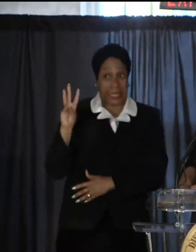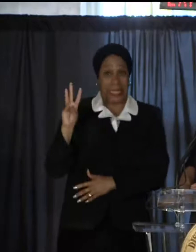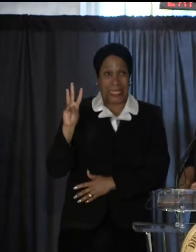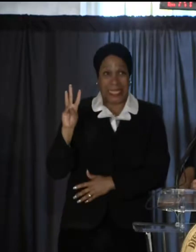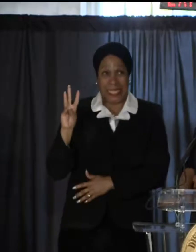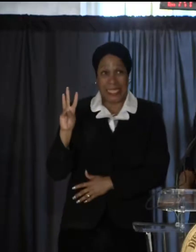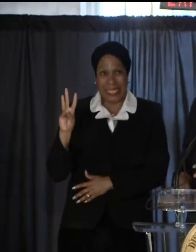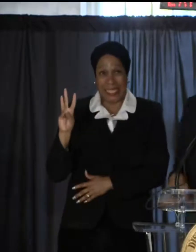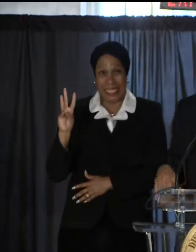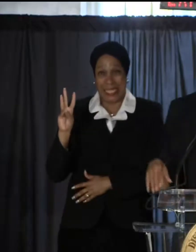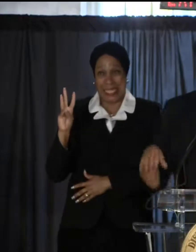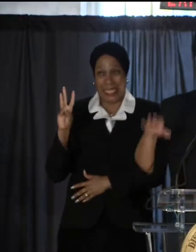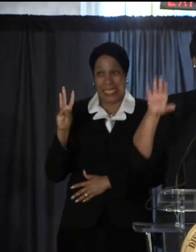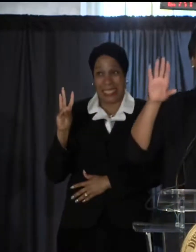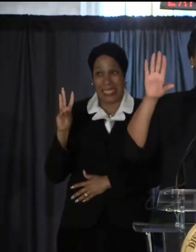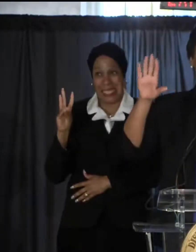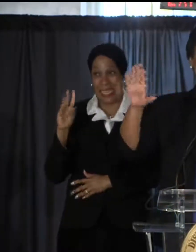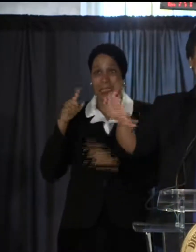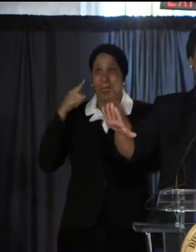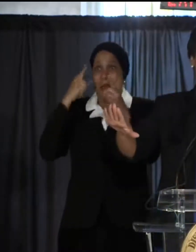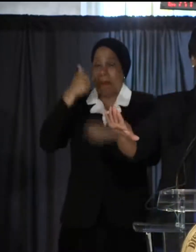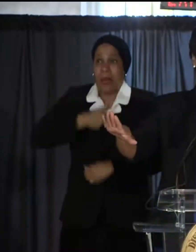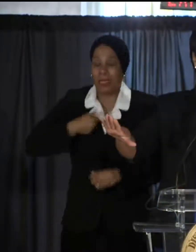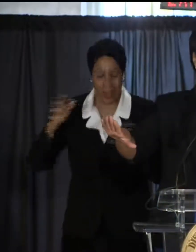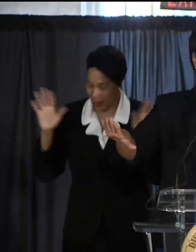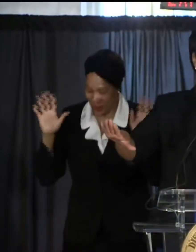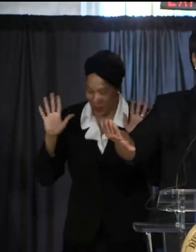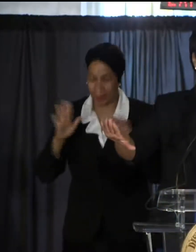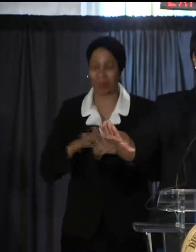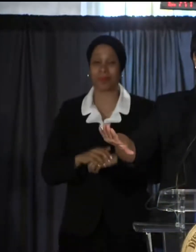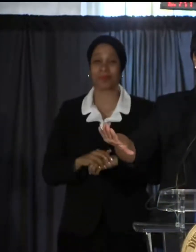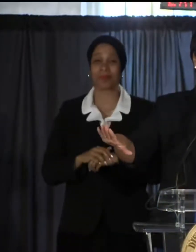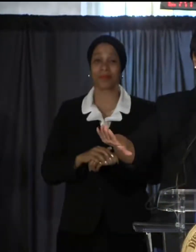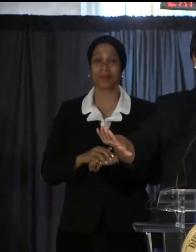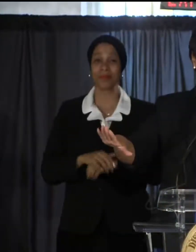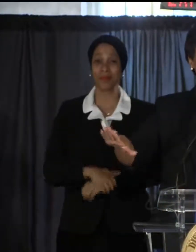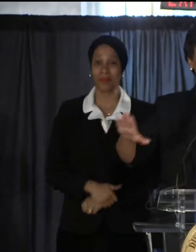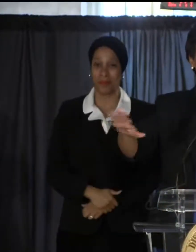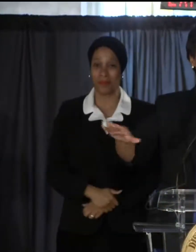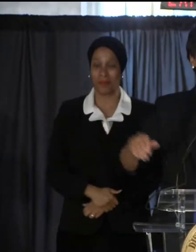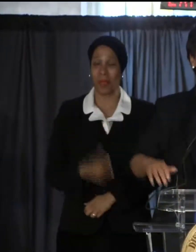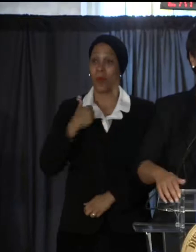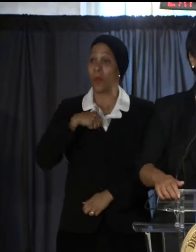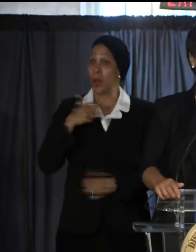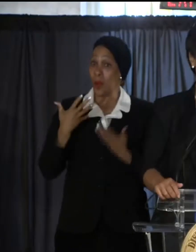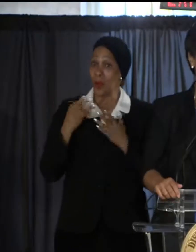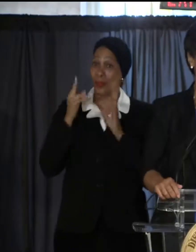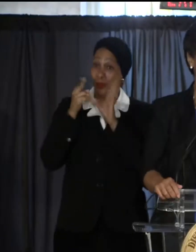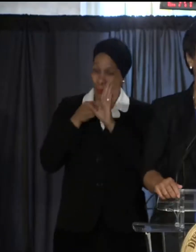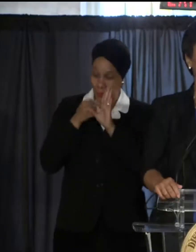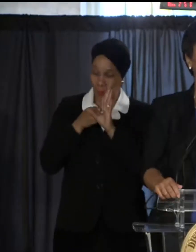I GET AHEAD OF MYSELF. SO WE WANT TO JOIN THE SENATE